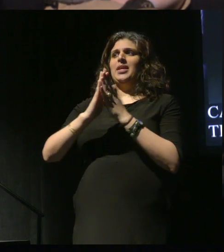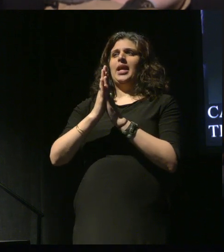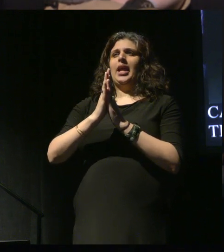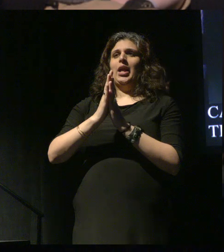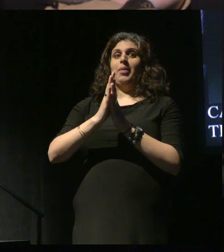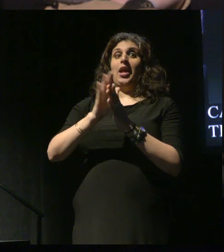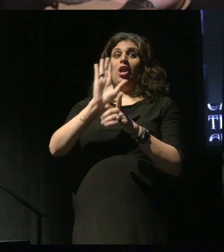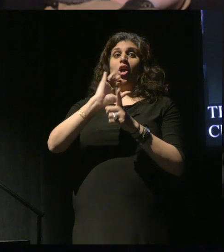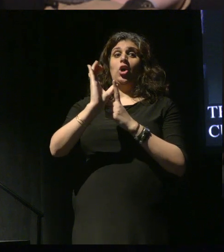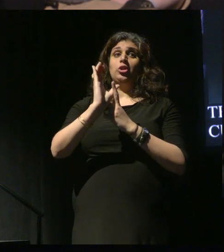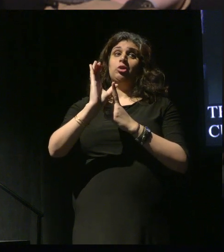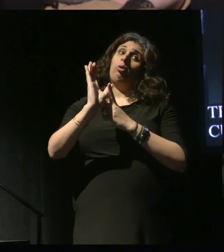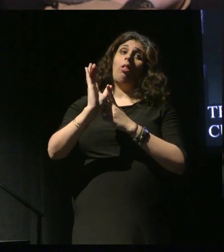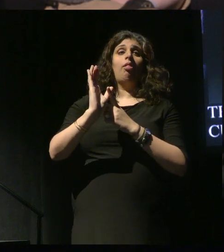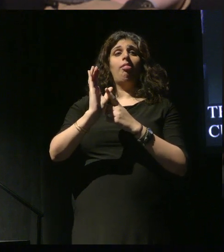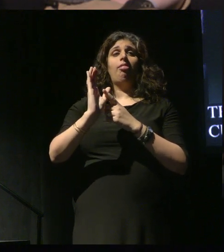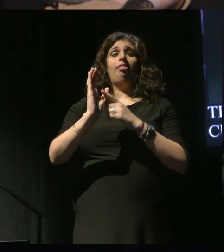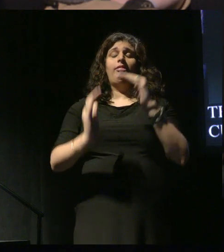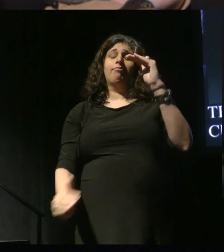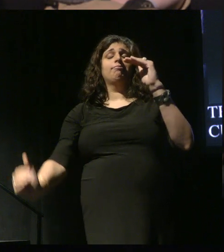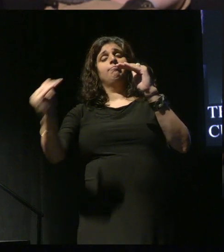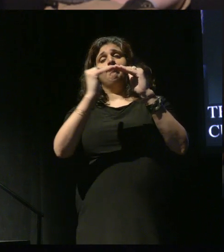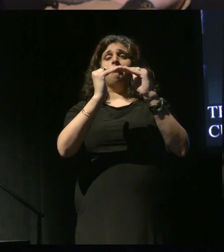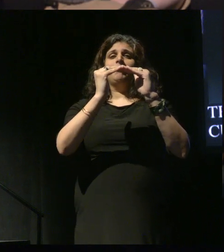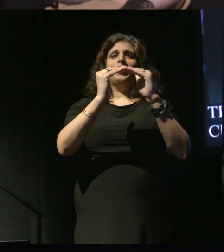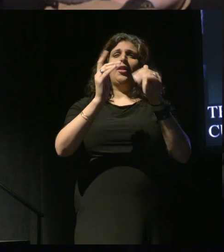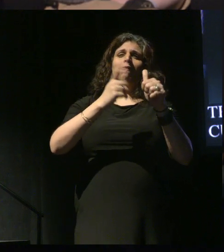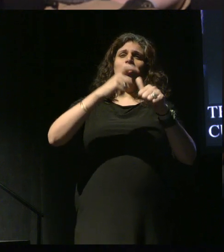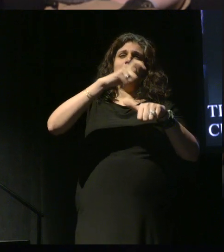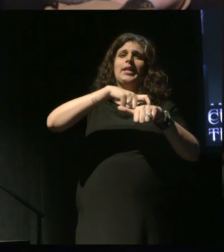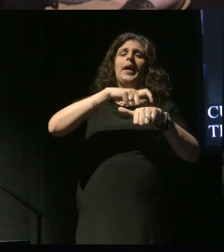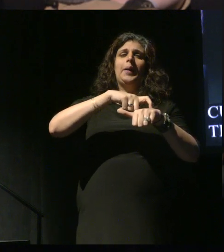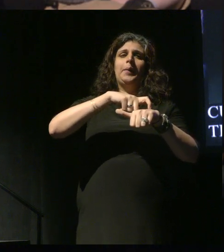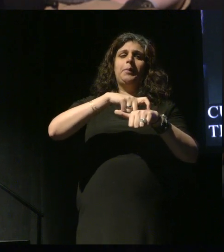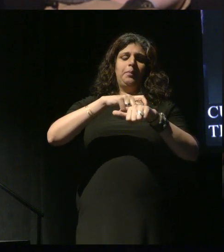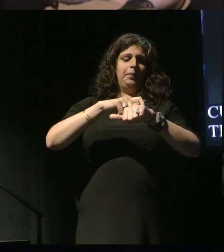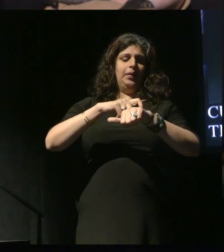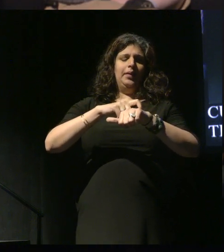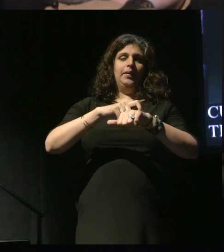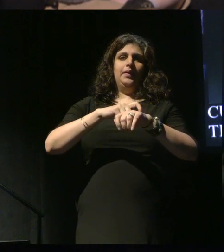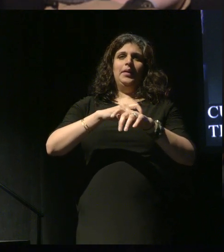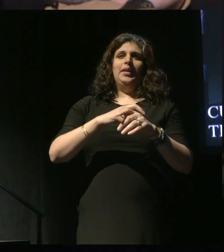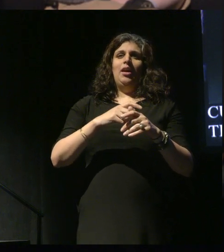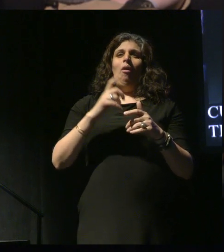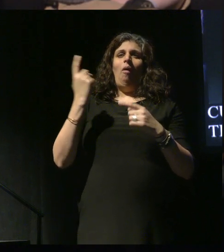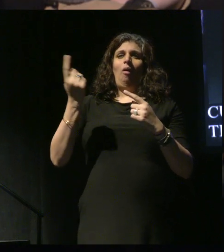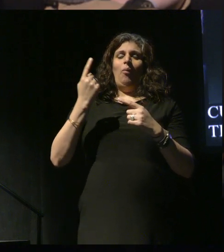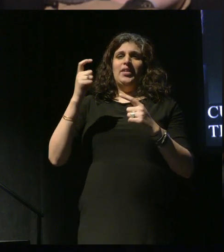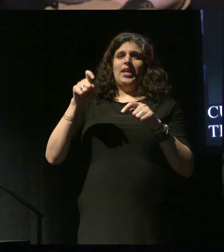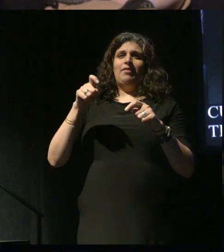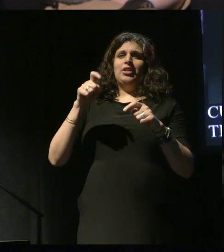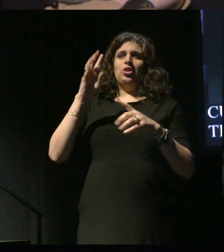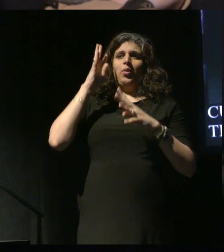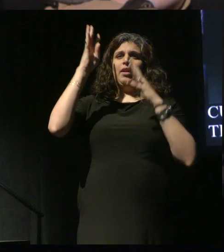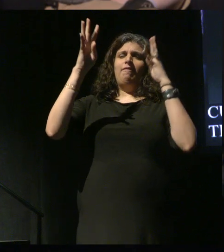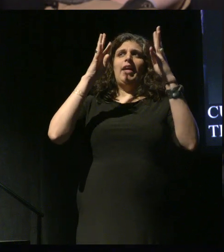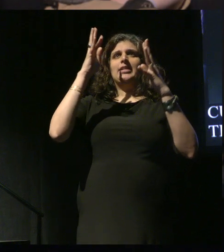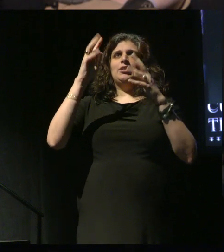And there was so much of maybe for the first time, like. Mm-mm. You know, always having to invent, always having to be